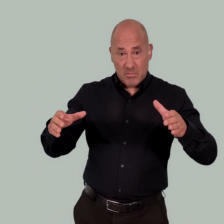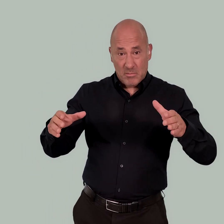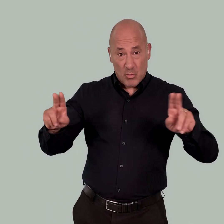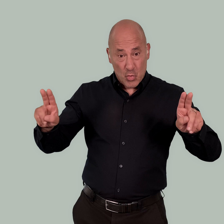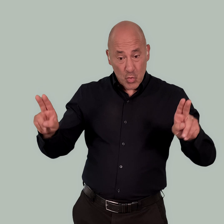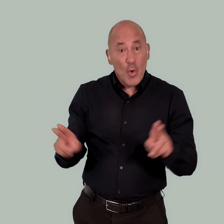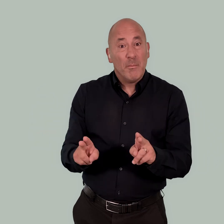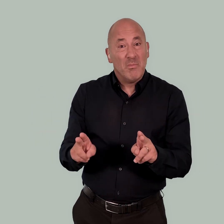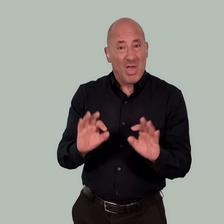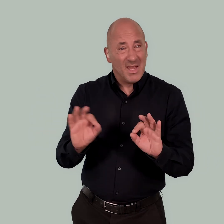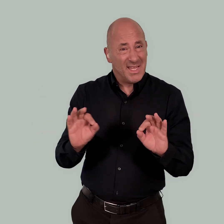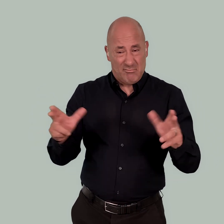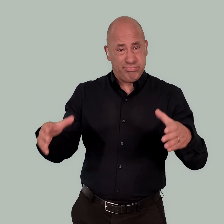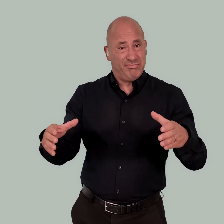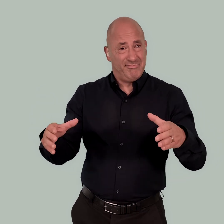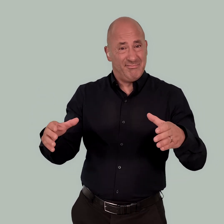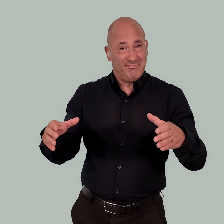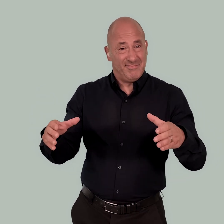has not been durably reduced.